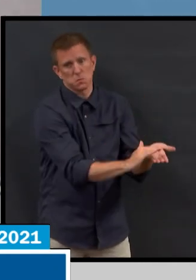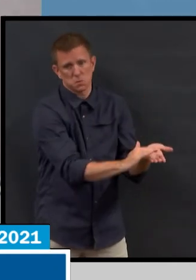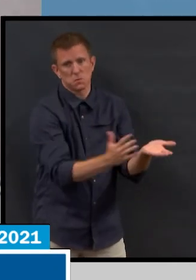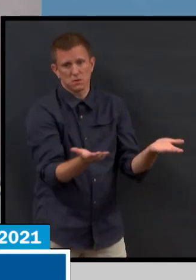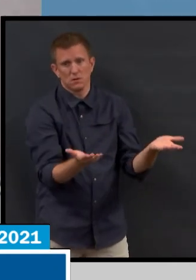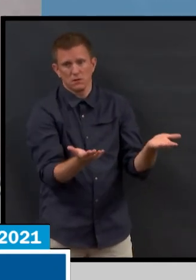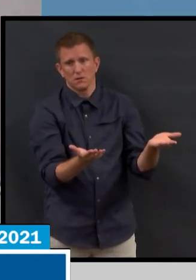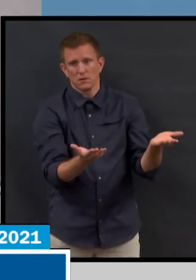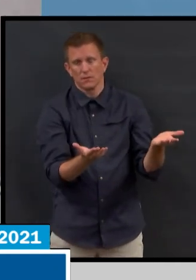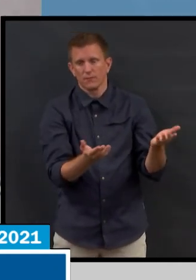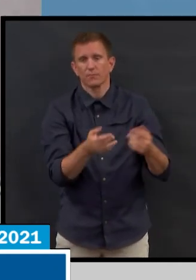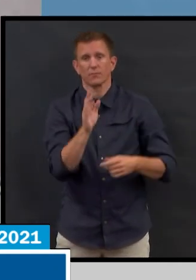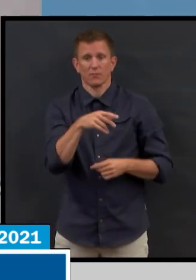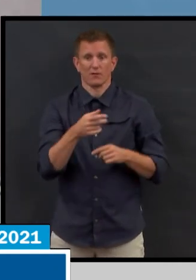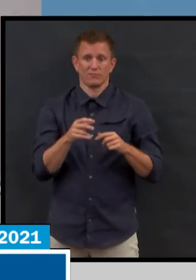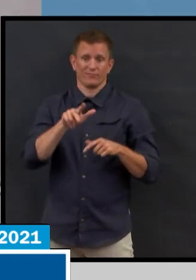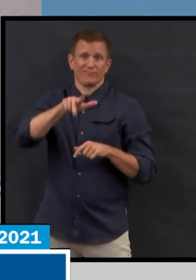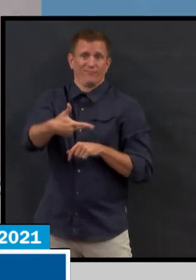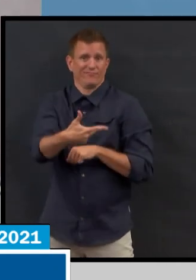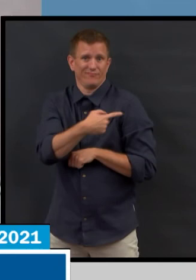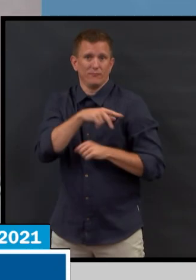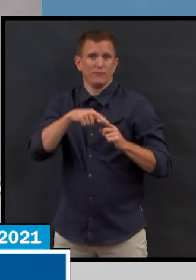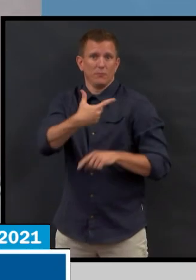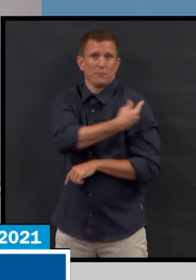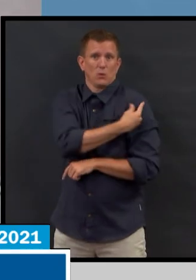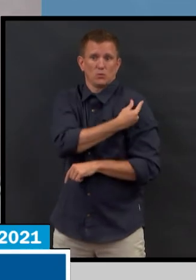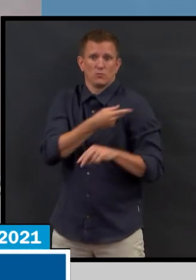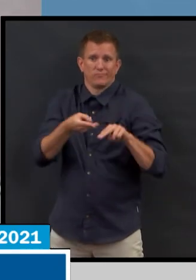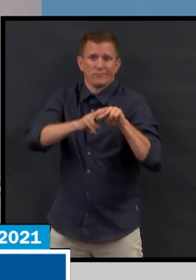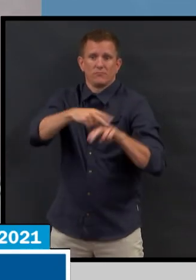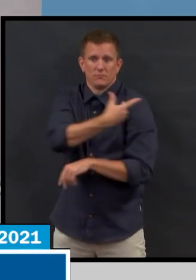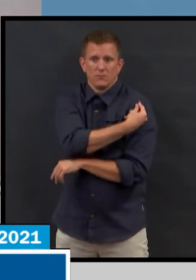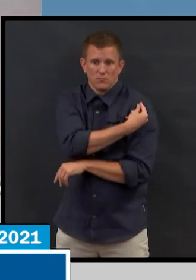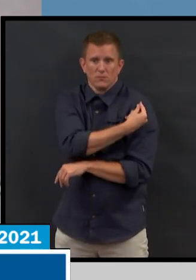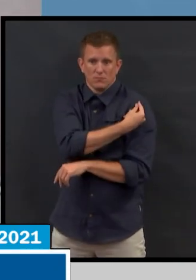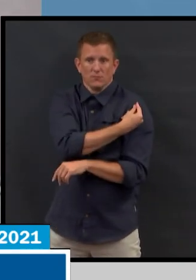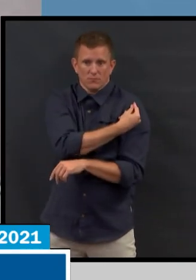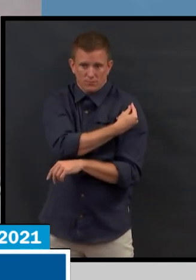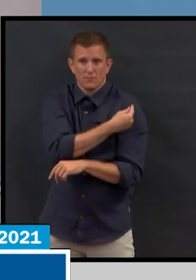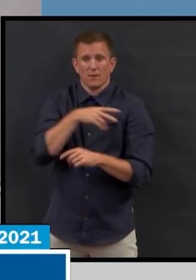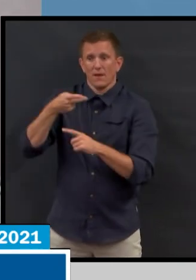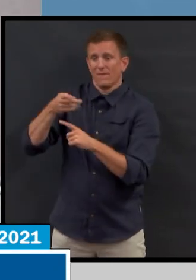pfizer uh then get the pfizer booster if you got modern then get the modern booster okay i forgot